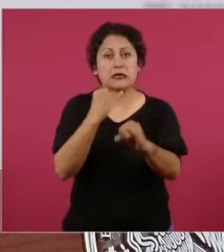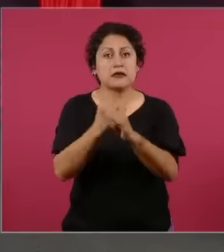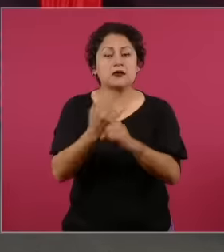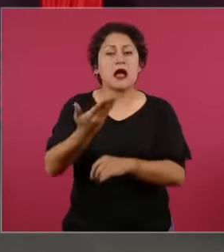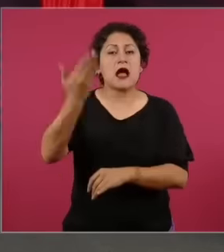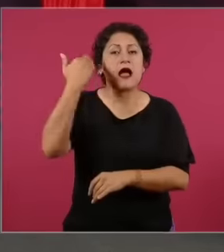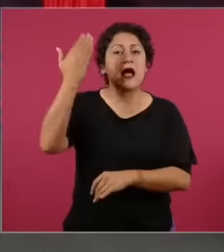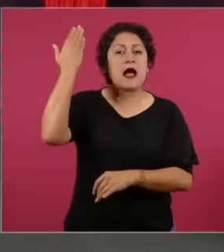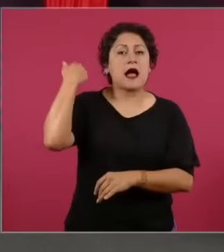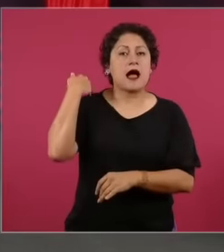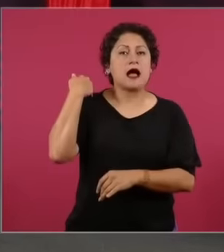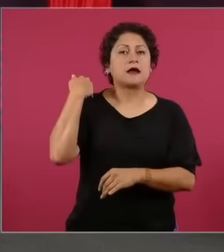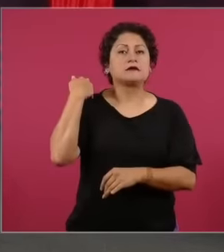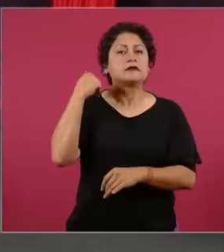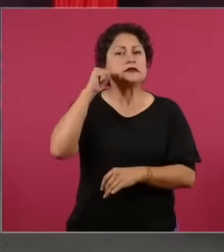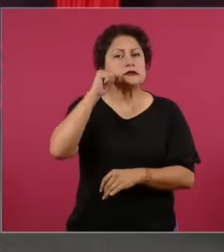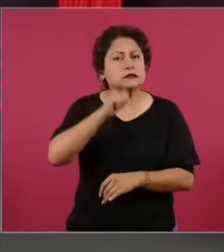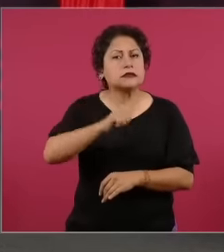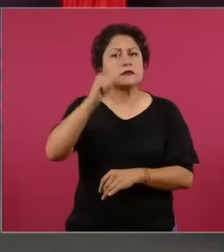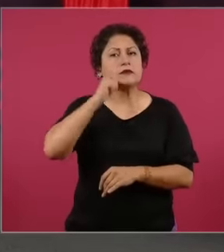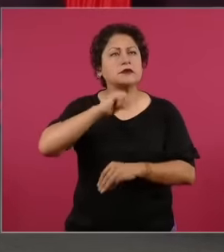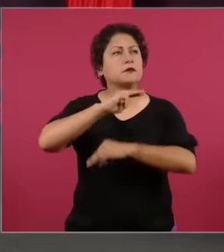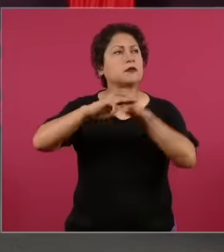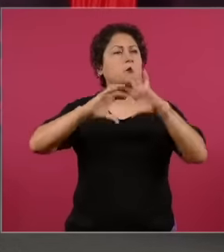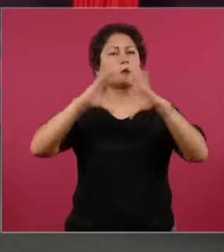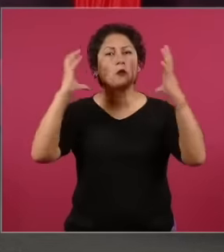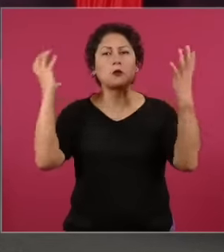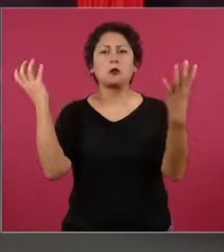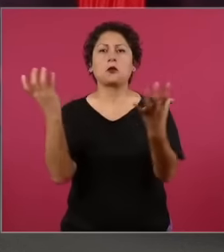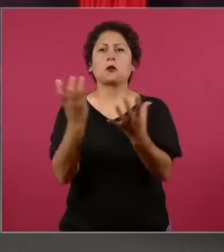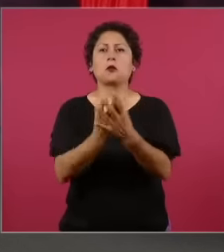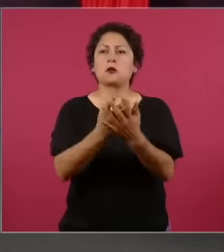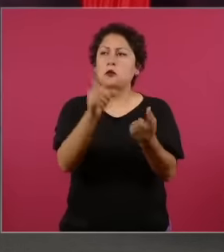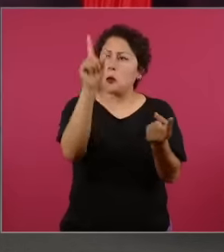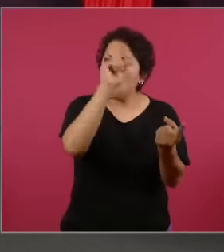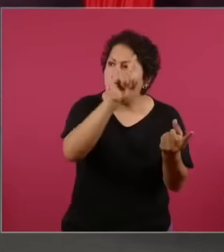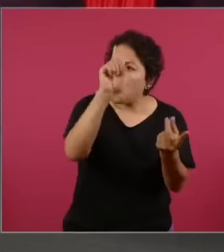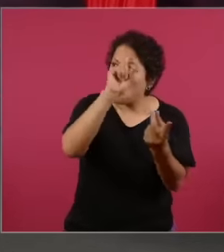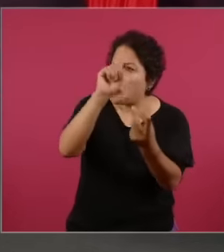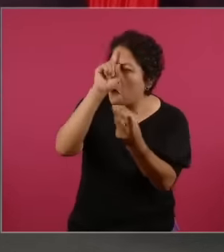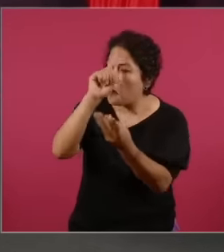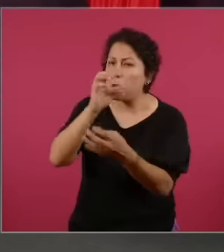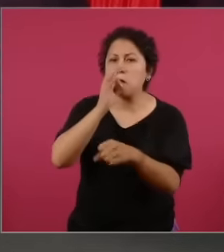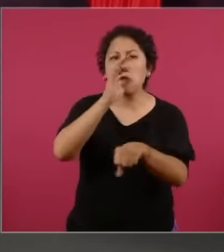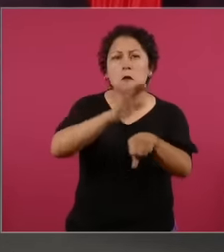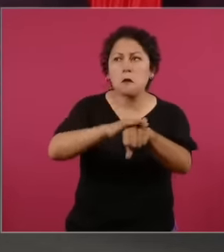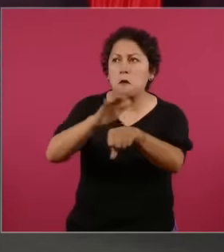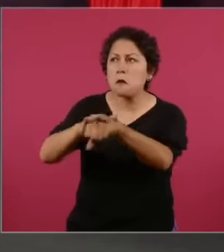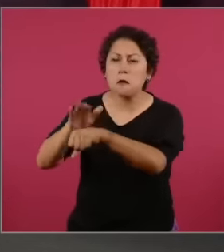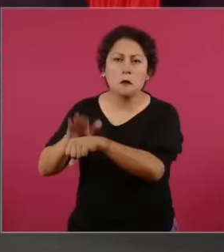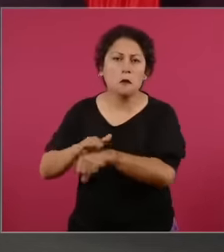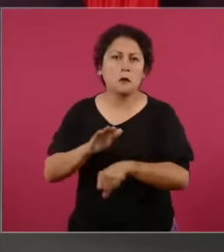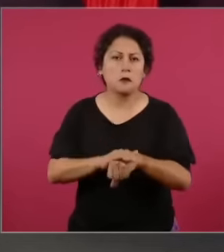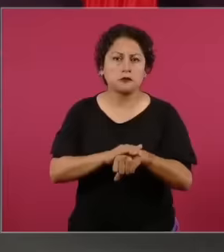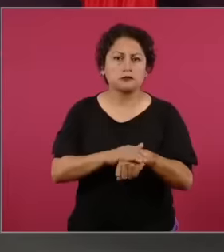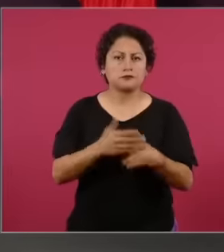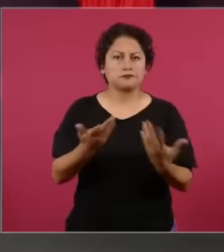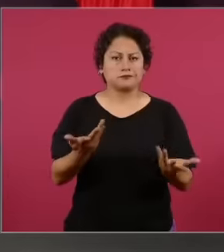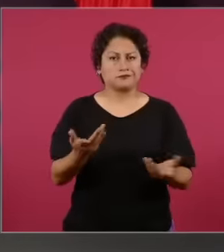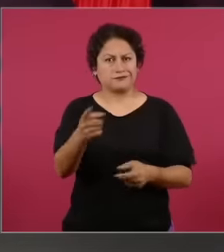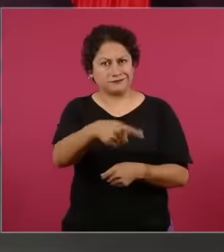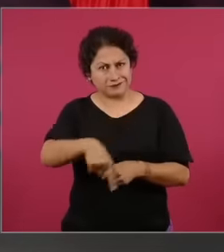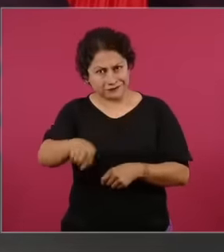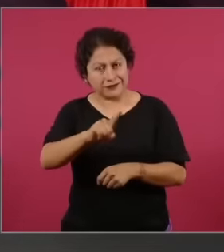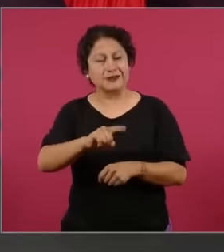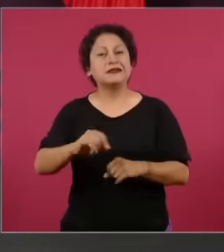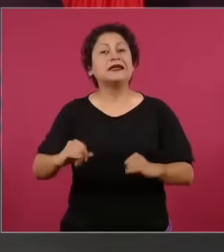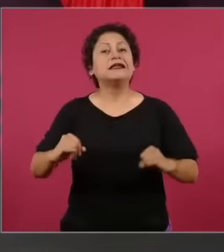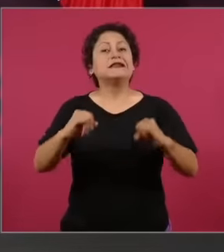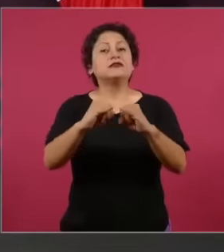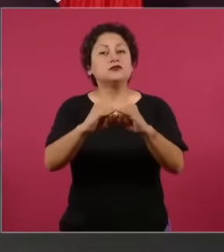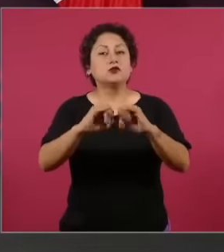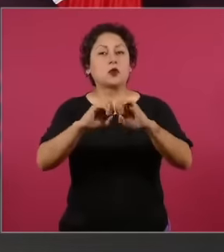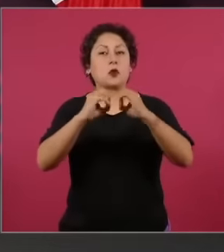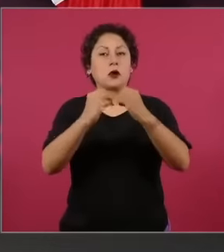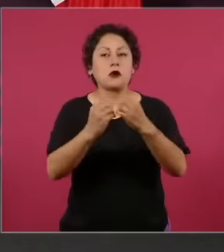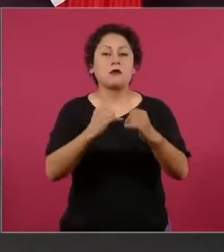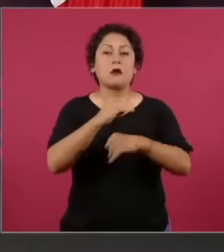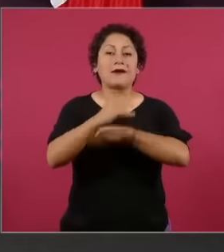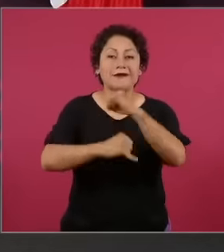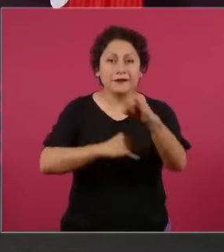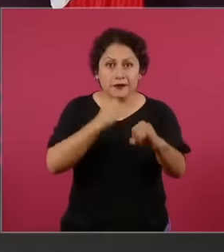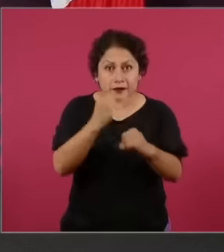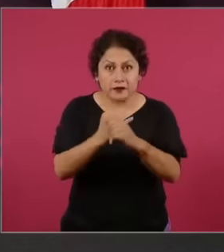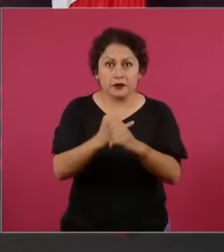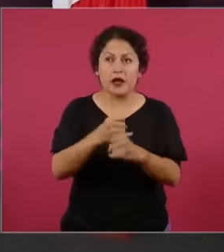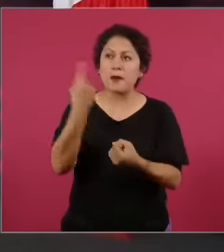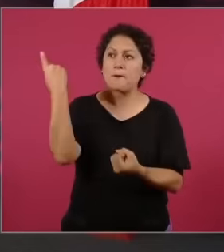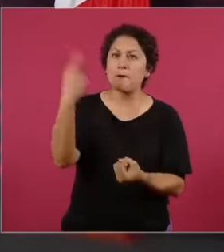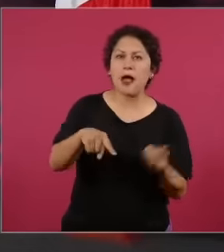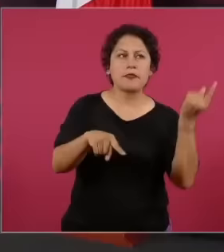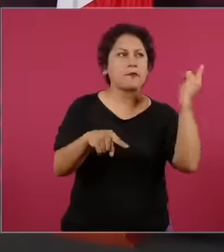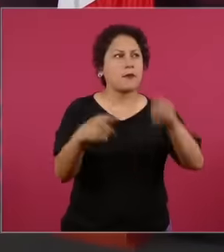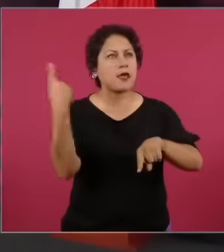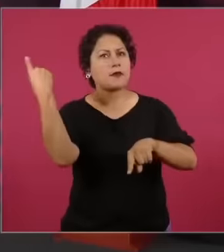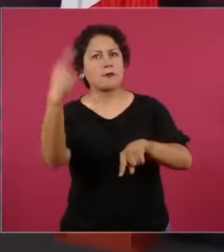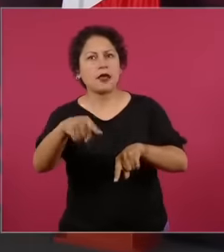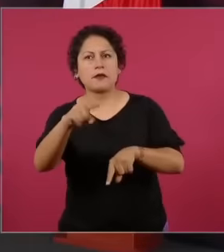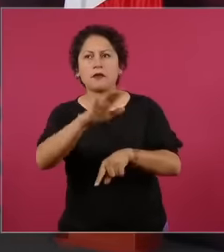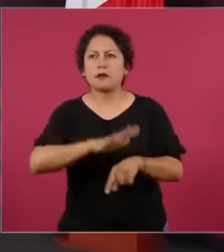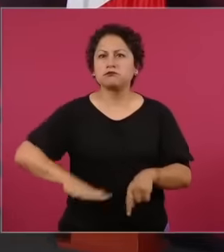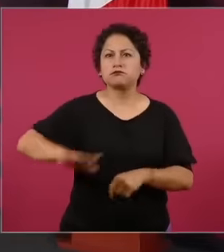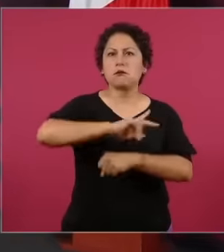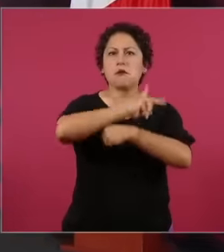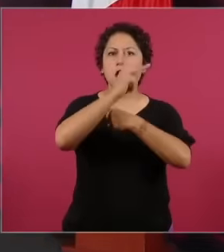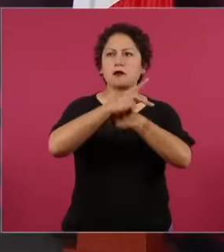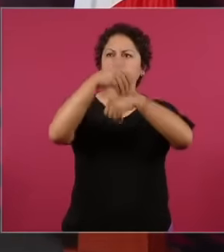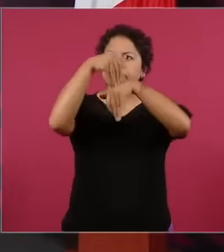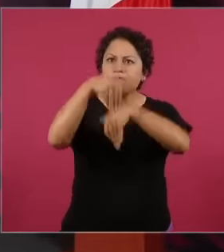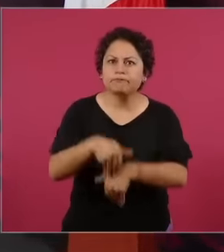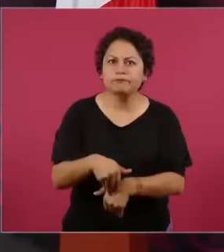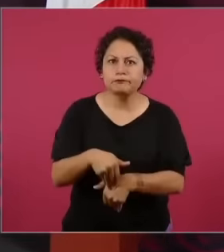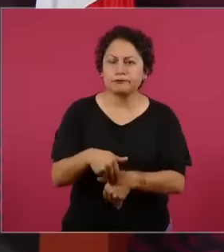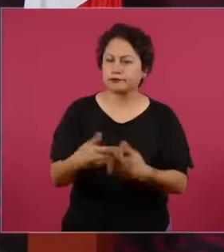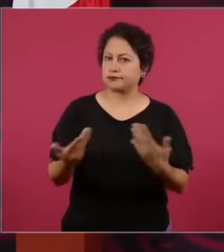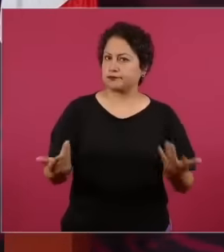countries and imposed the agendas. We must not forget that during the entire neoliberal period or